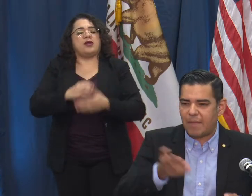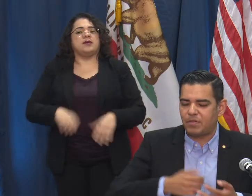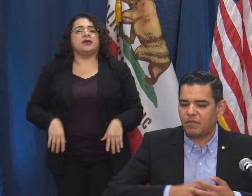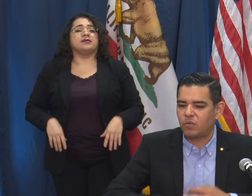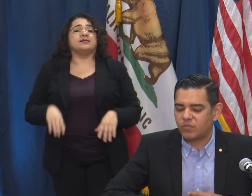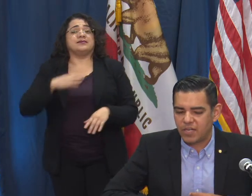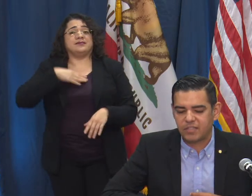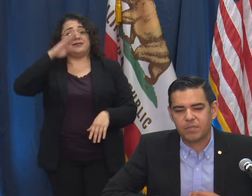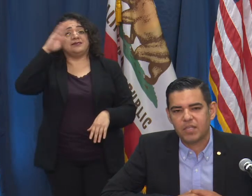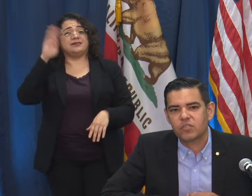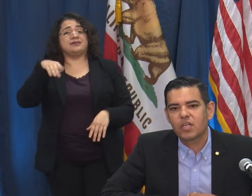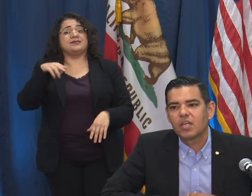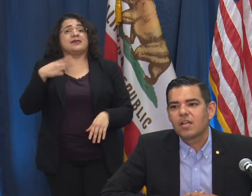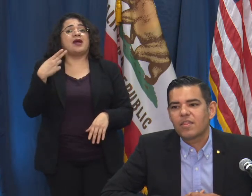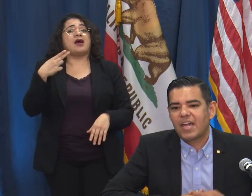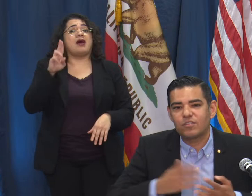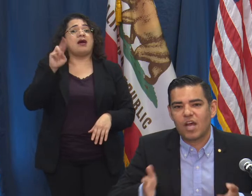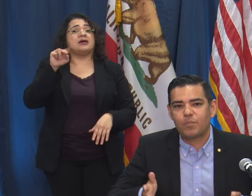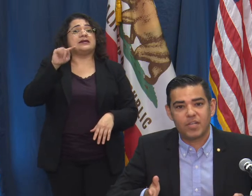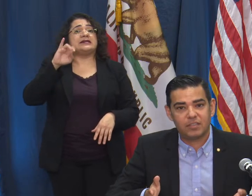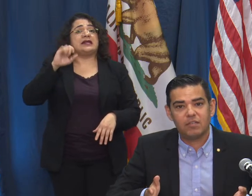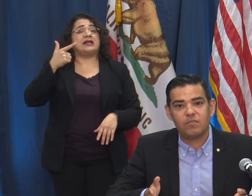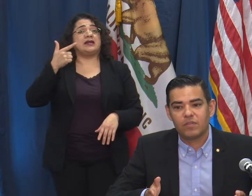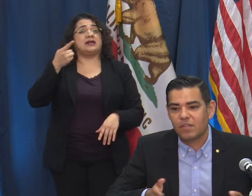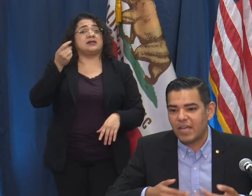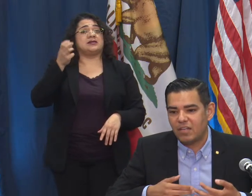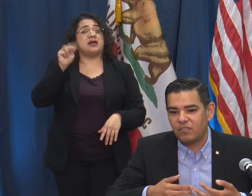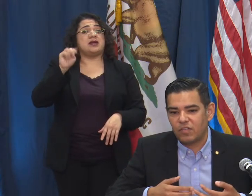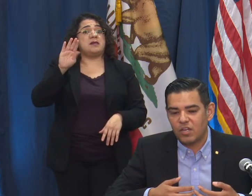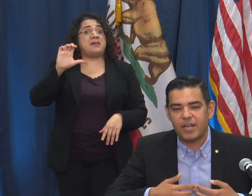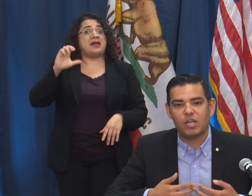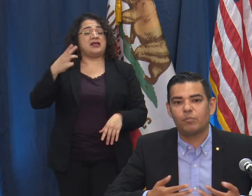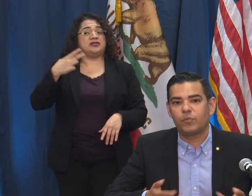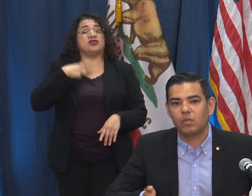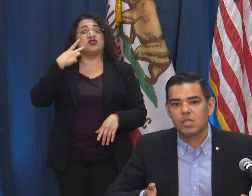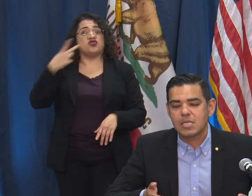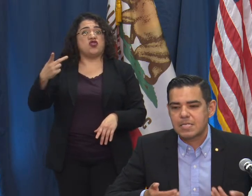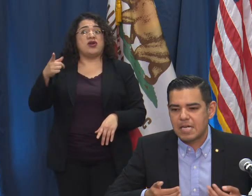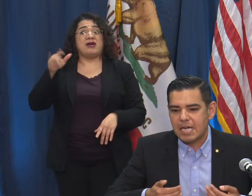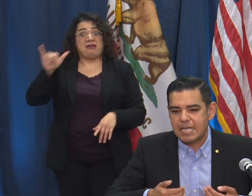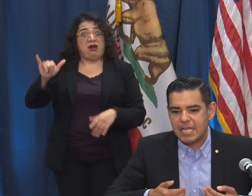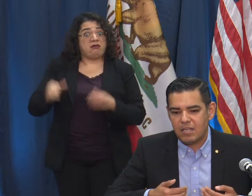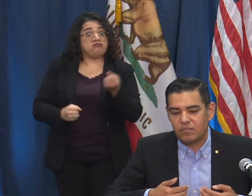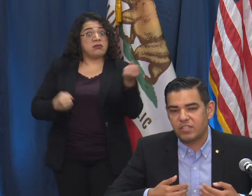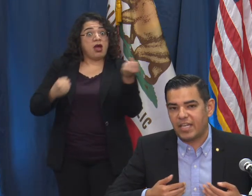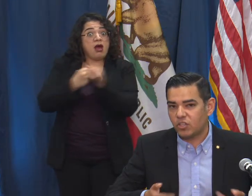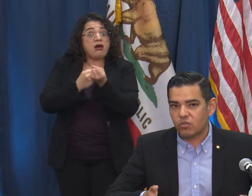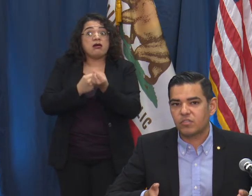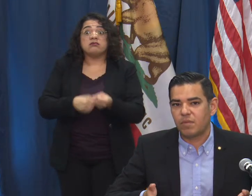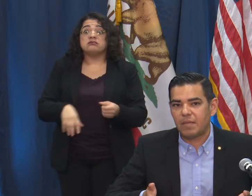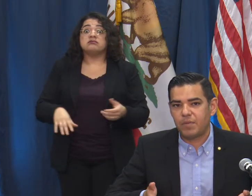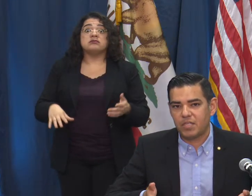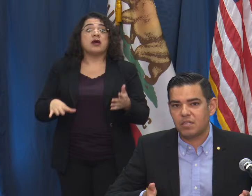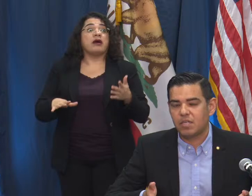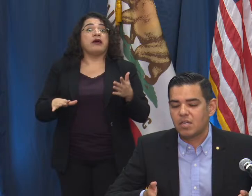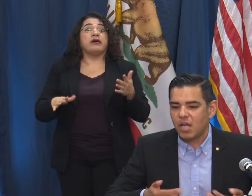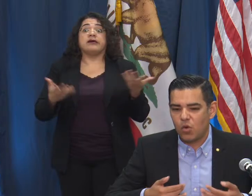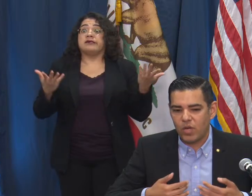happened of course in Huntington Beach, that is not productive, that is not helpful, it is dangerous in my opinion when